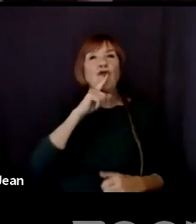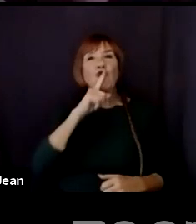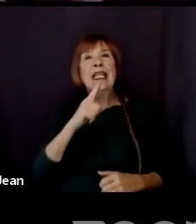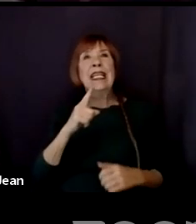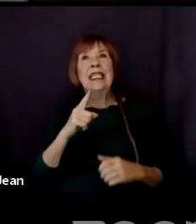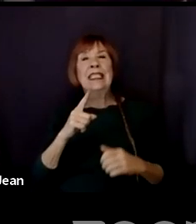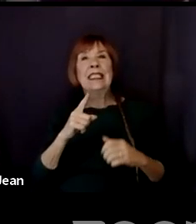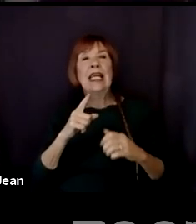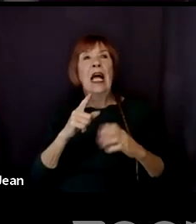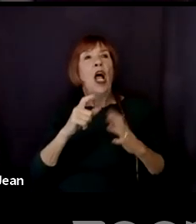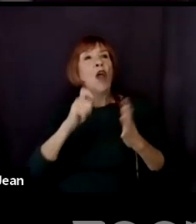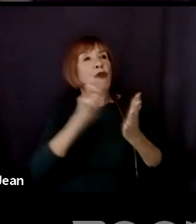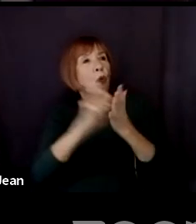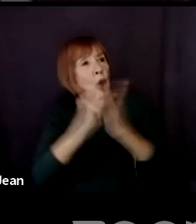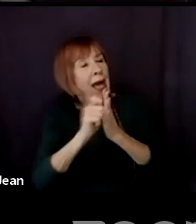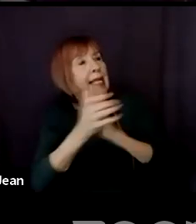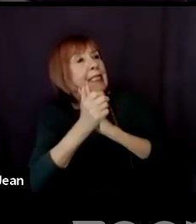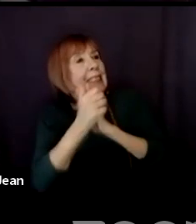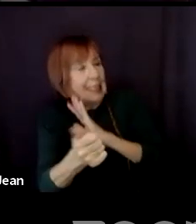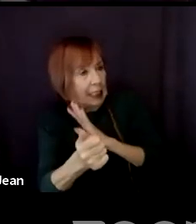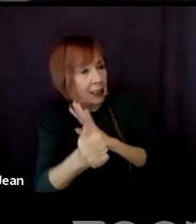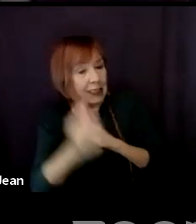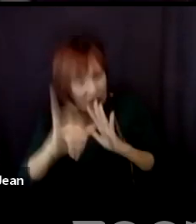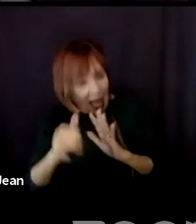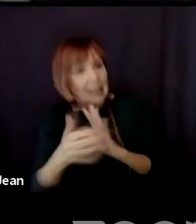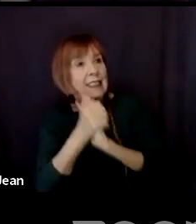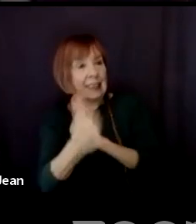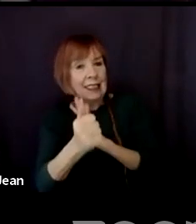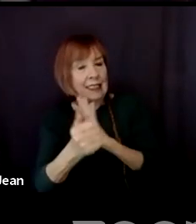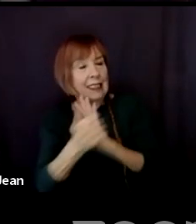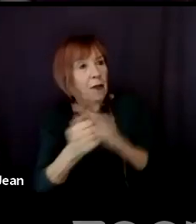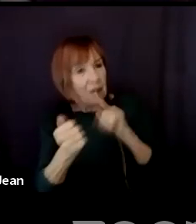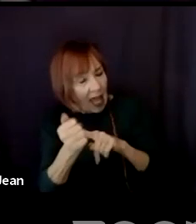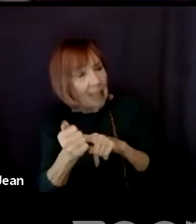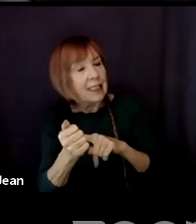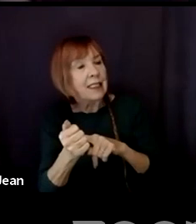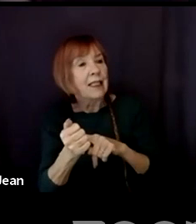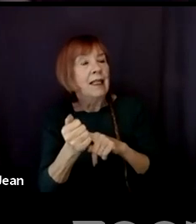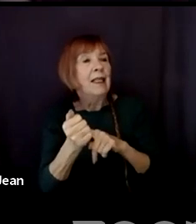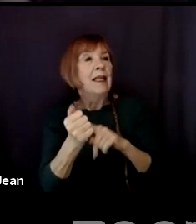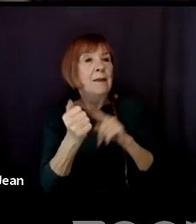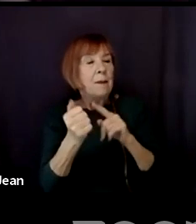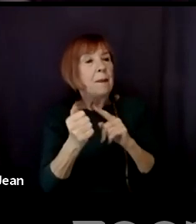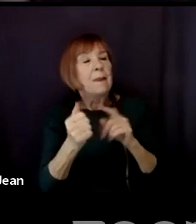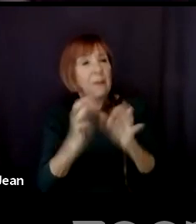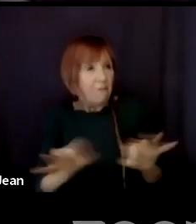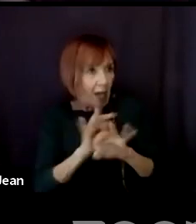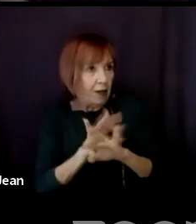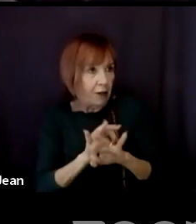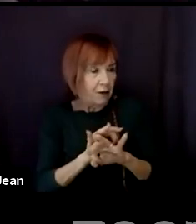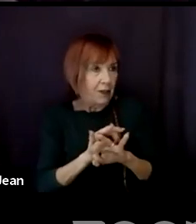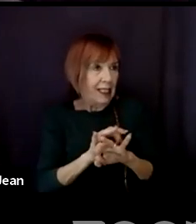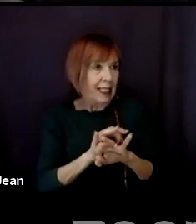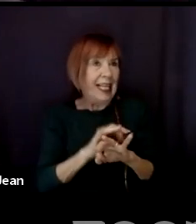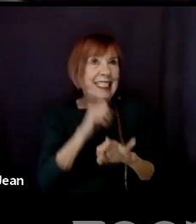there's a million ideas and you see it if you're in a writers room, people are often on the same page about stuff